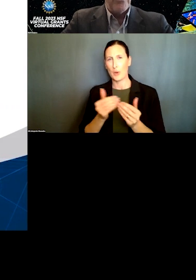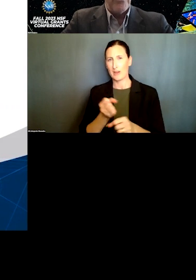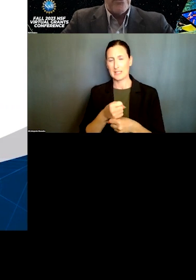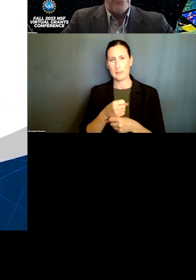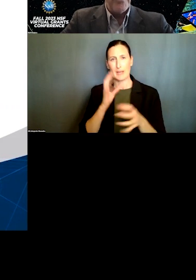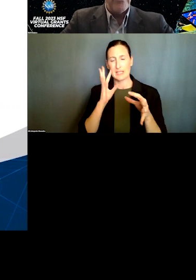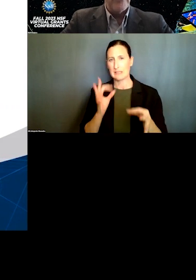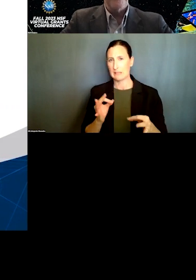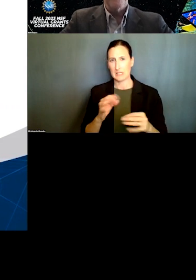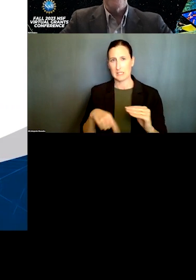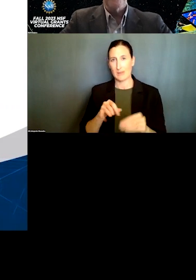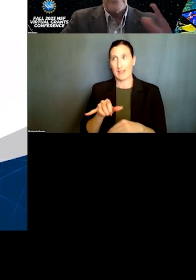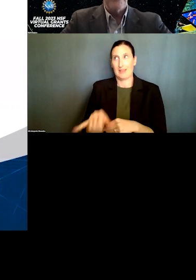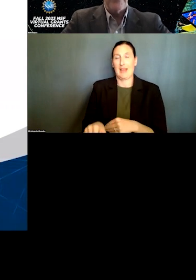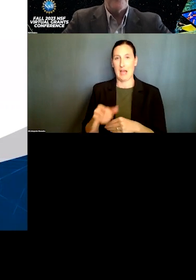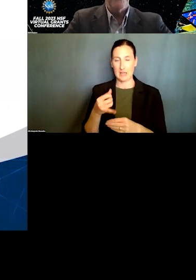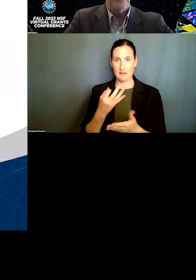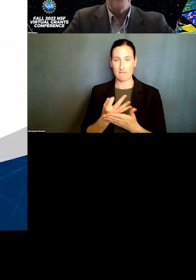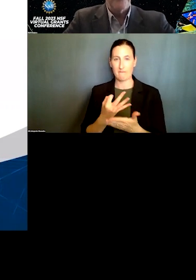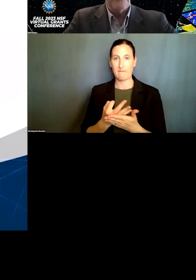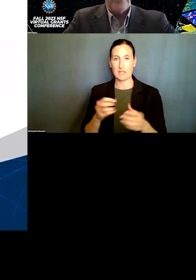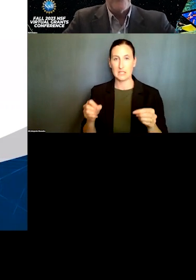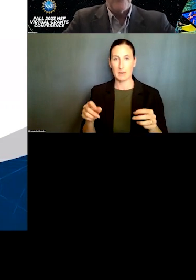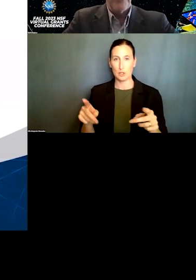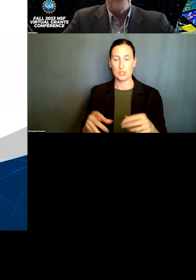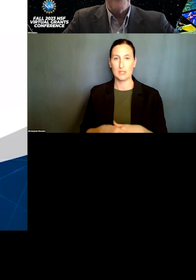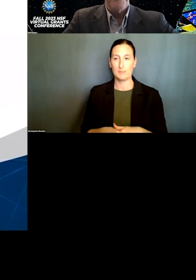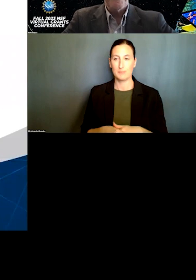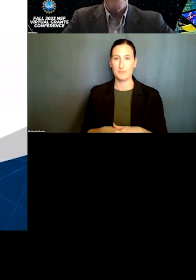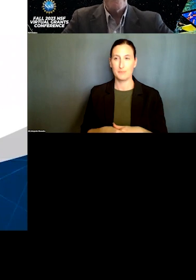decisions about that funding opportunity wherever you apply to.